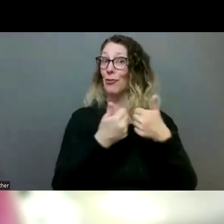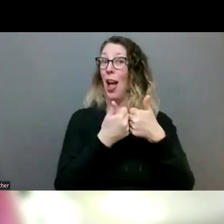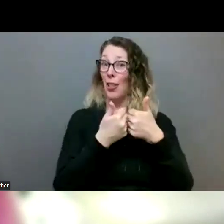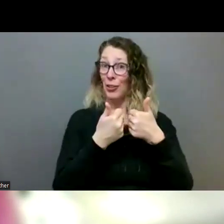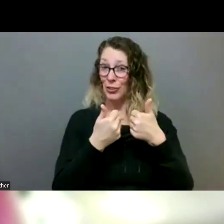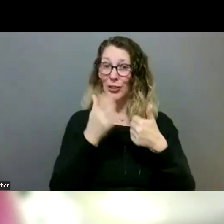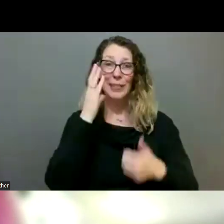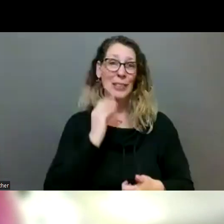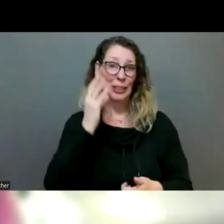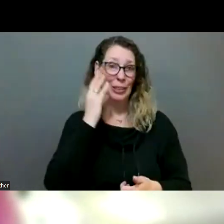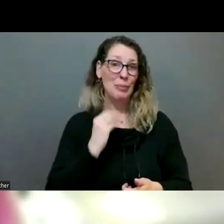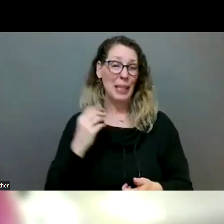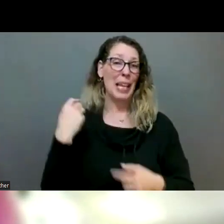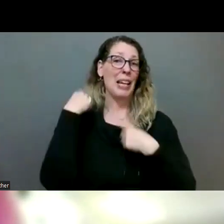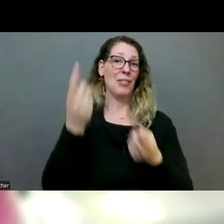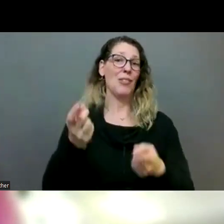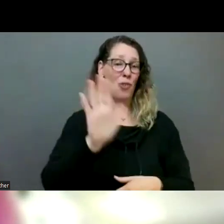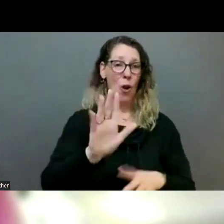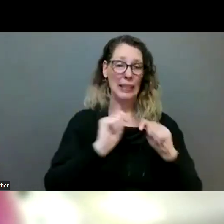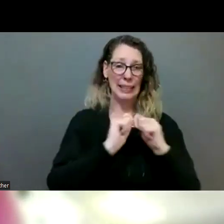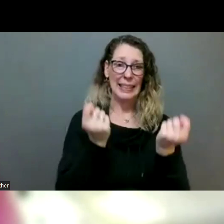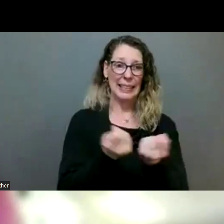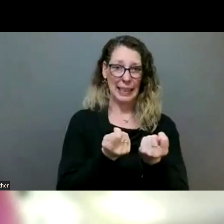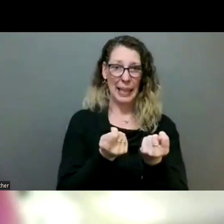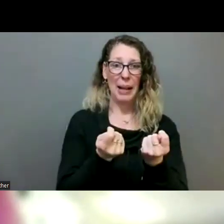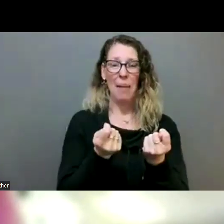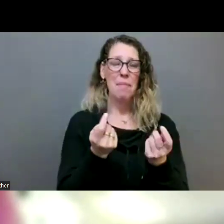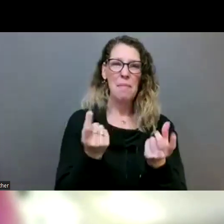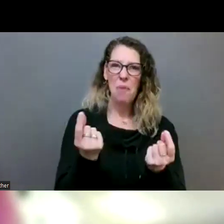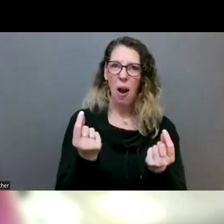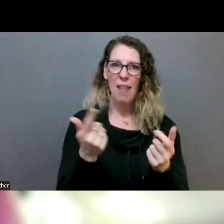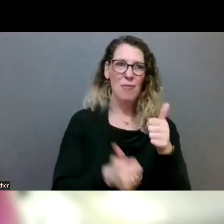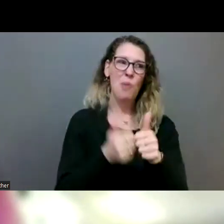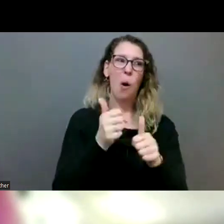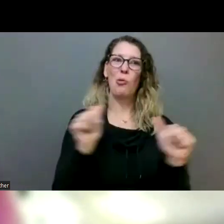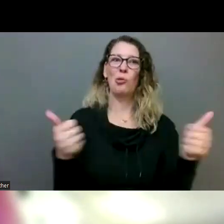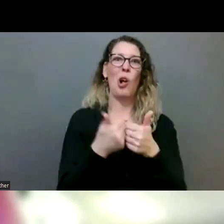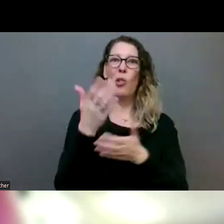experienced, you and your team. What is the most challenging part of building a